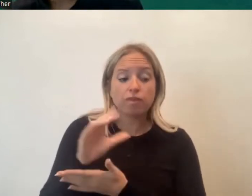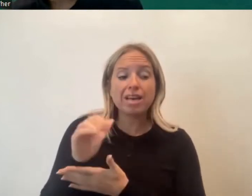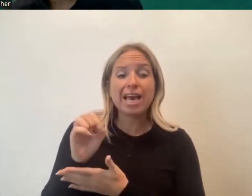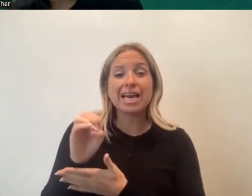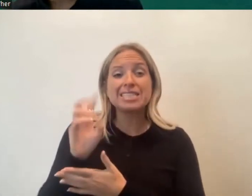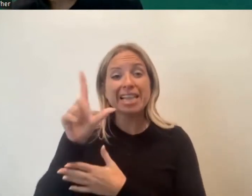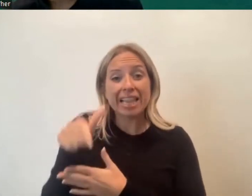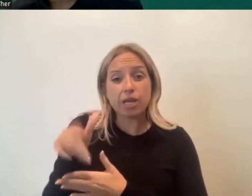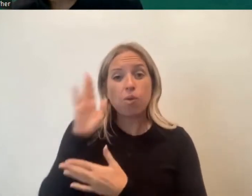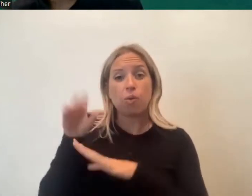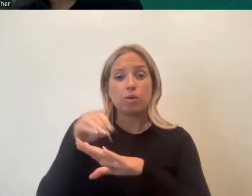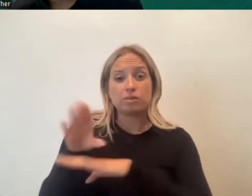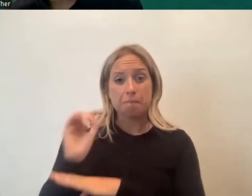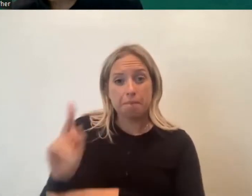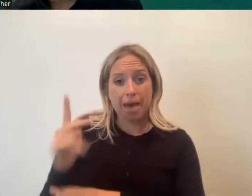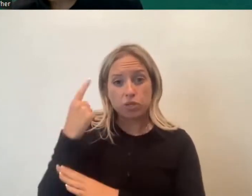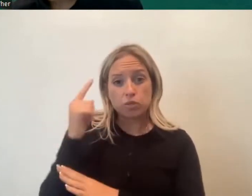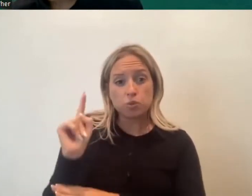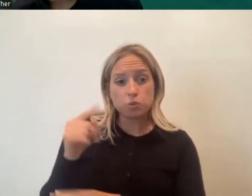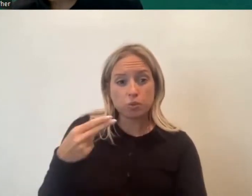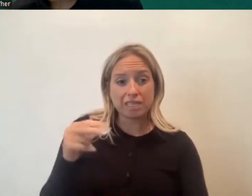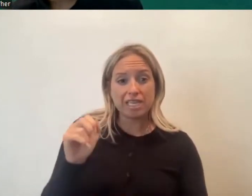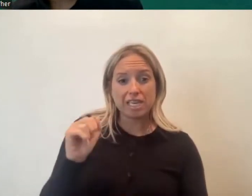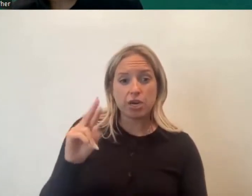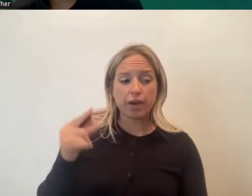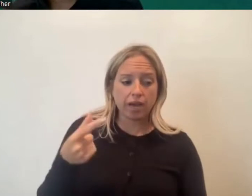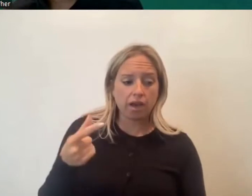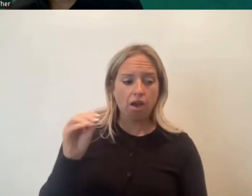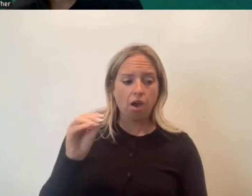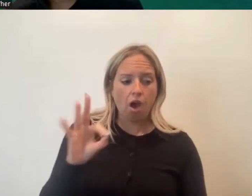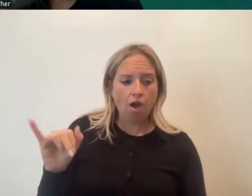it back down to the hearing office for another hearing.